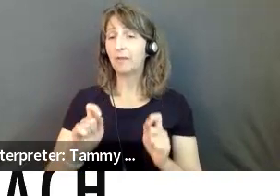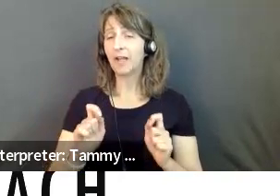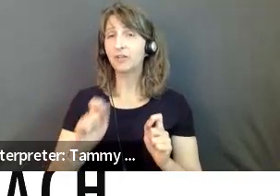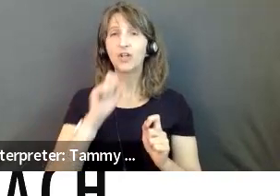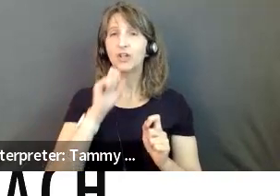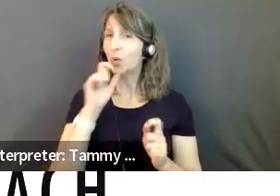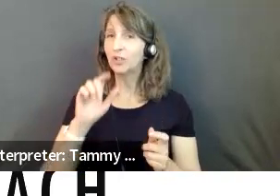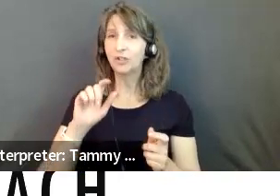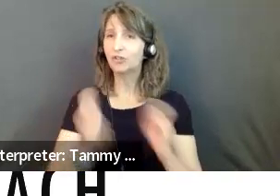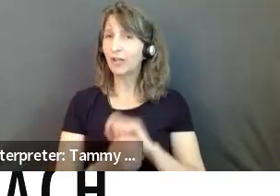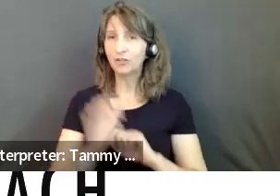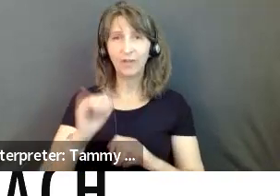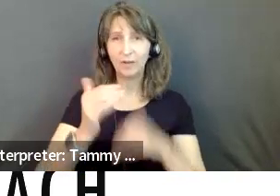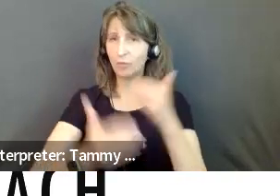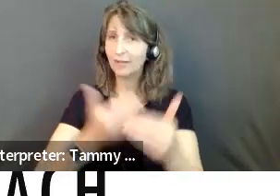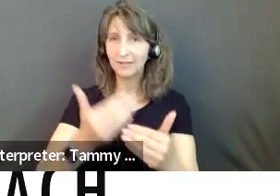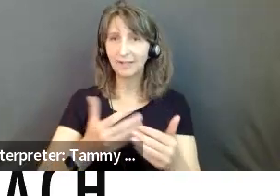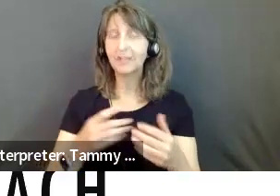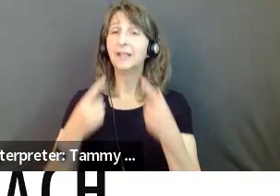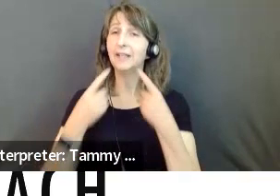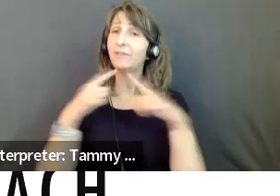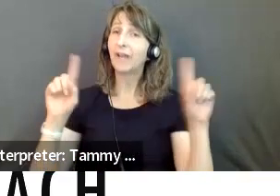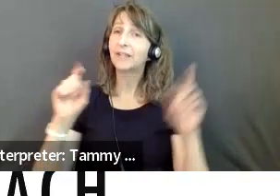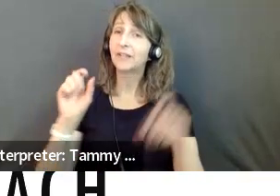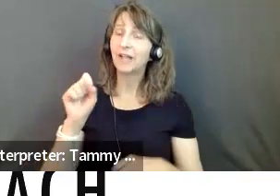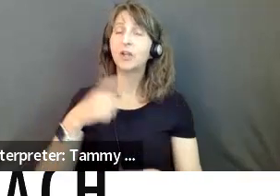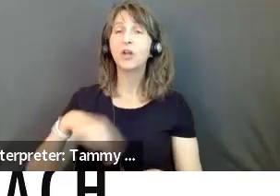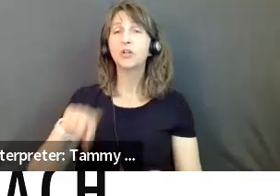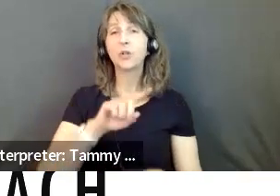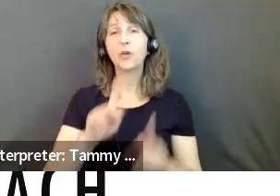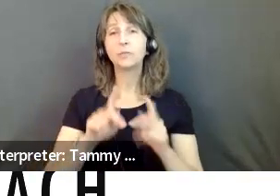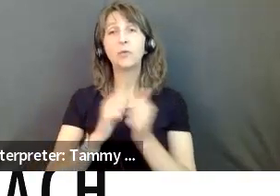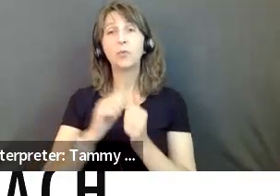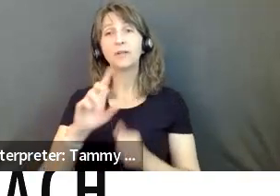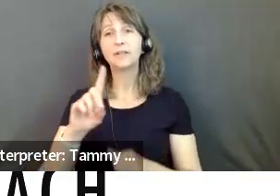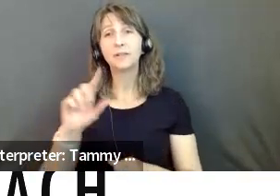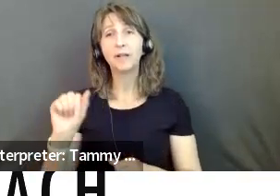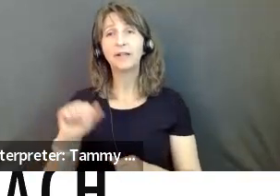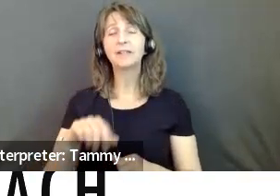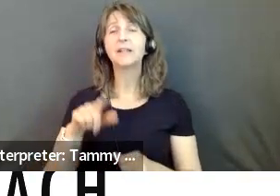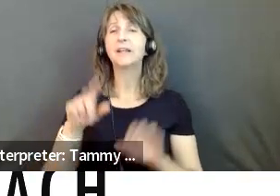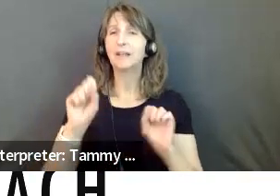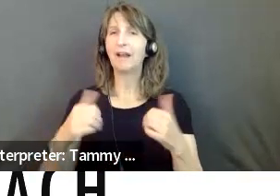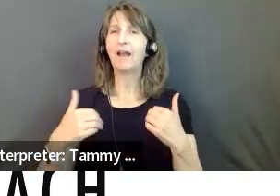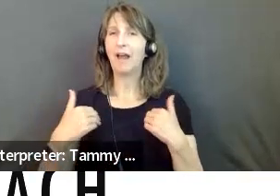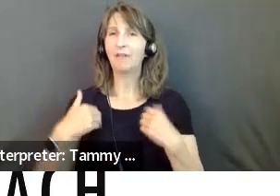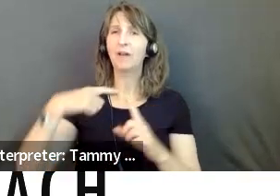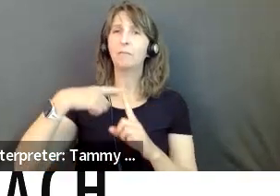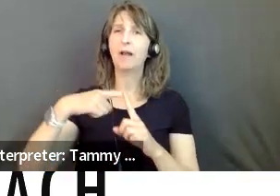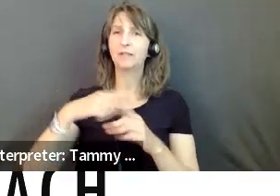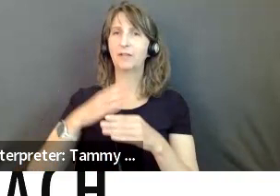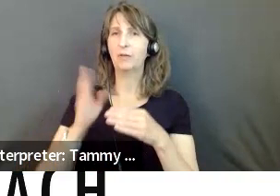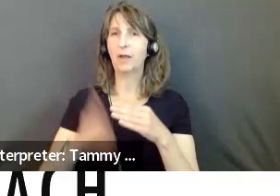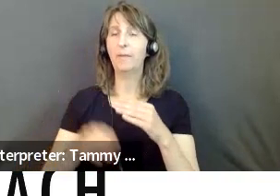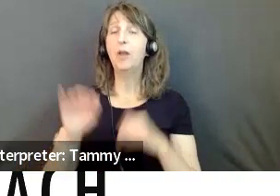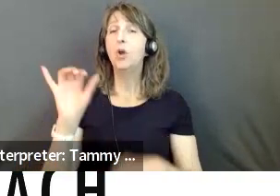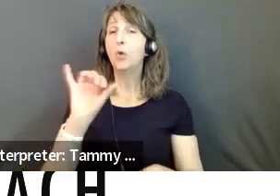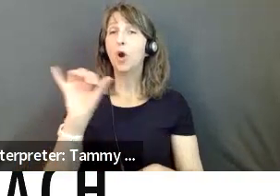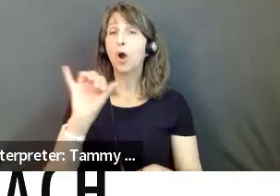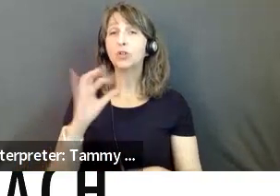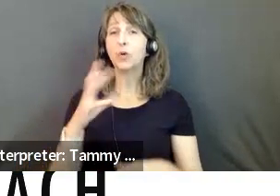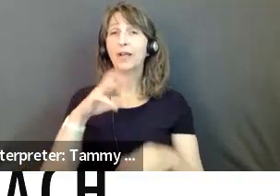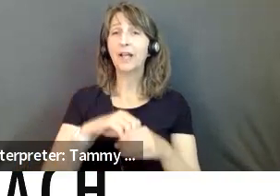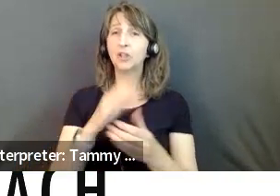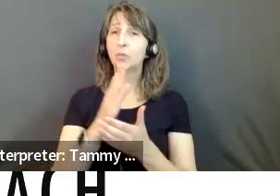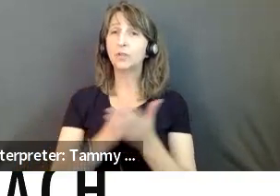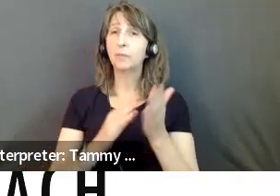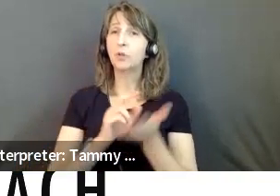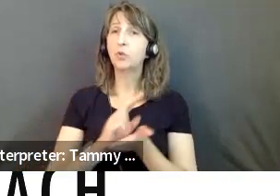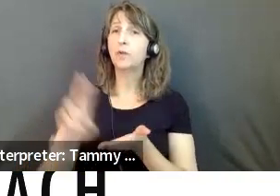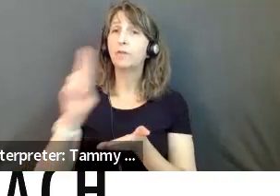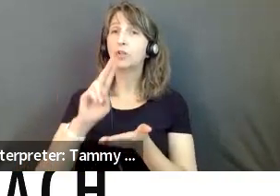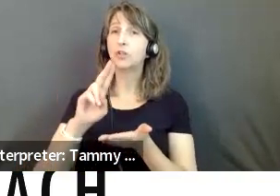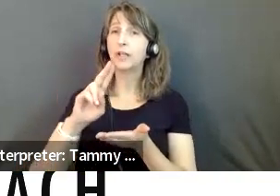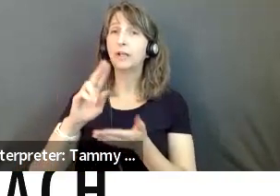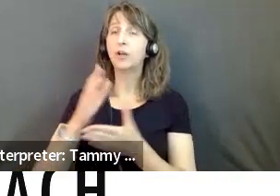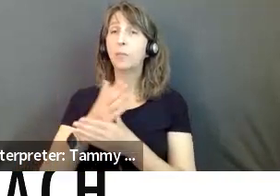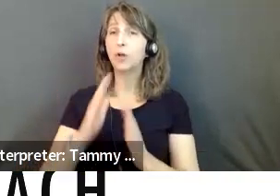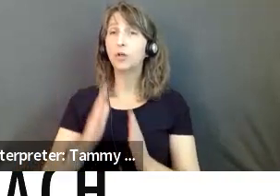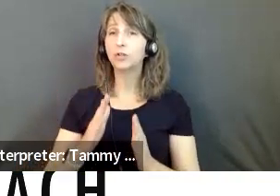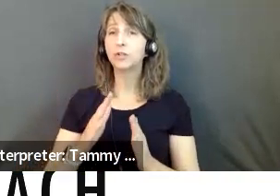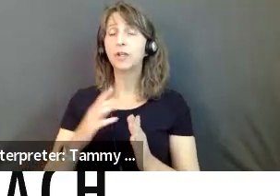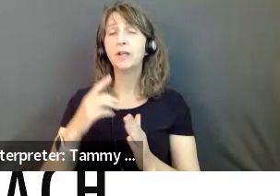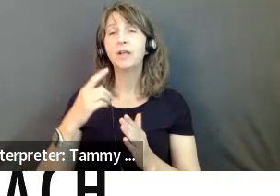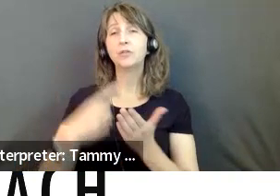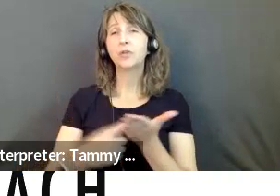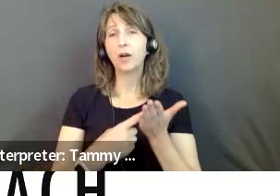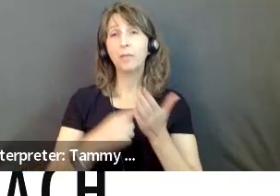We also are engaging with some university partners, and beginning to look at how do we, expand our reach in terms of clinical treatment.